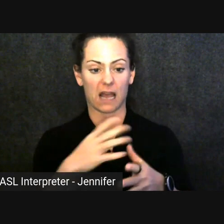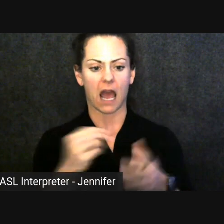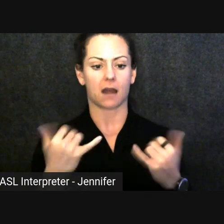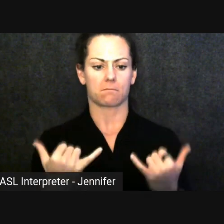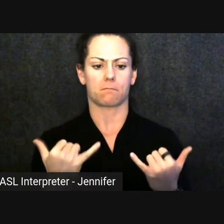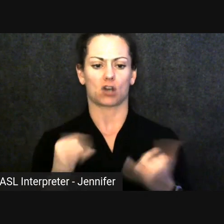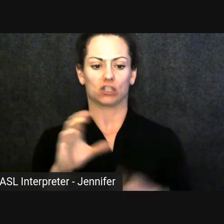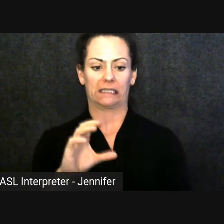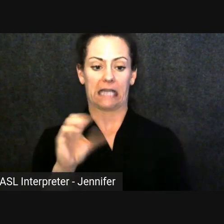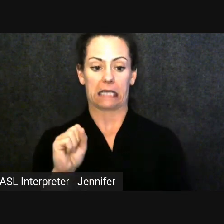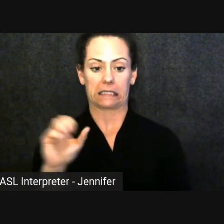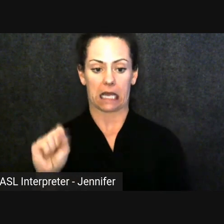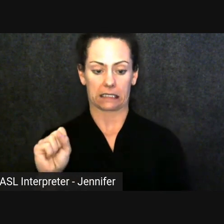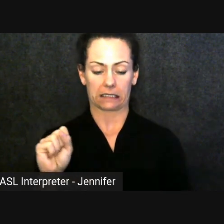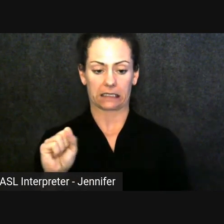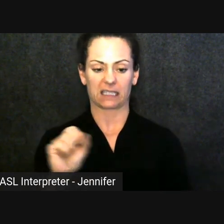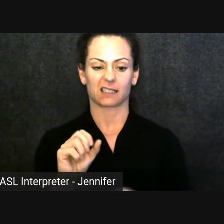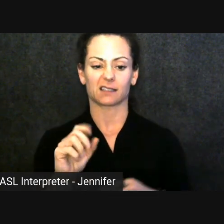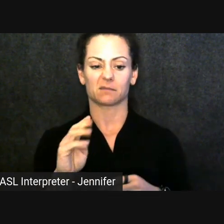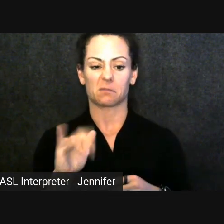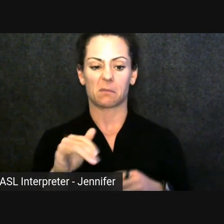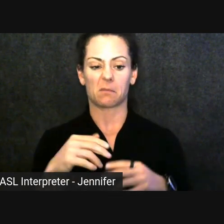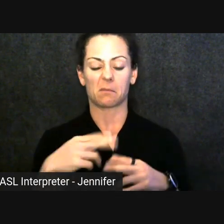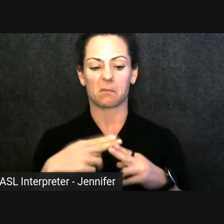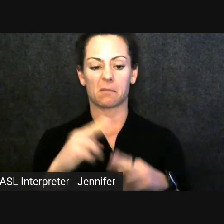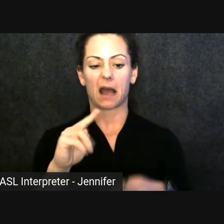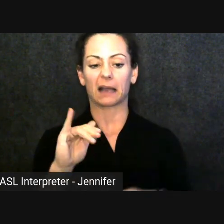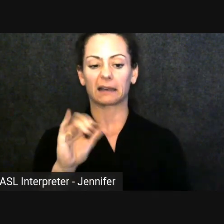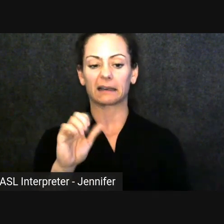presented by, Nick Croft, Lead Developer at Reaktiv Studios,